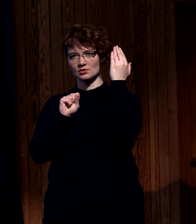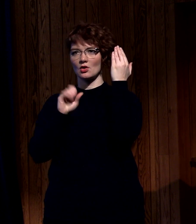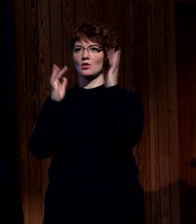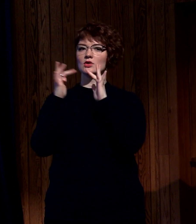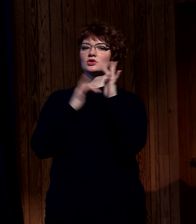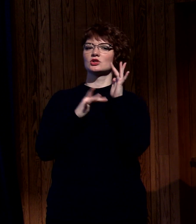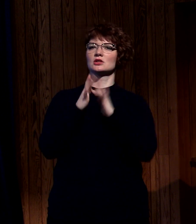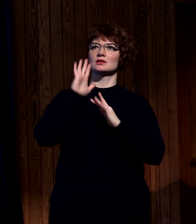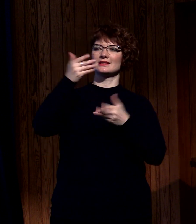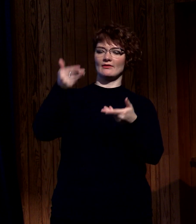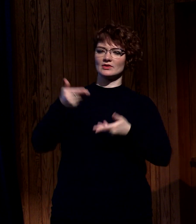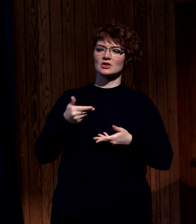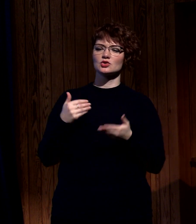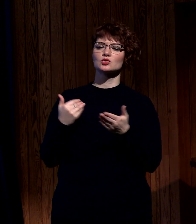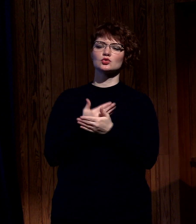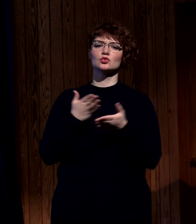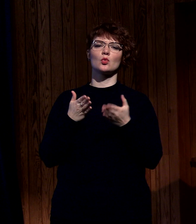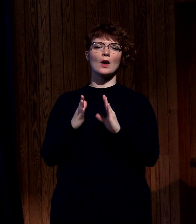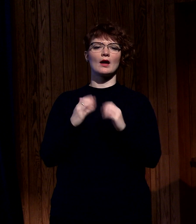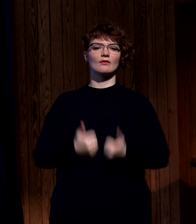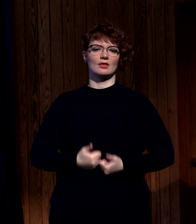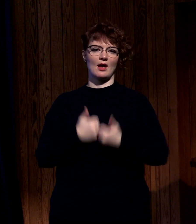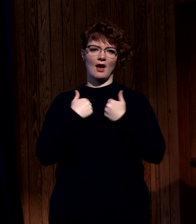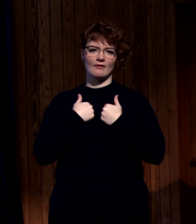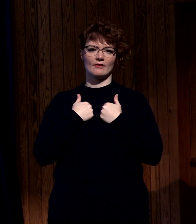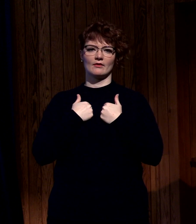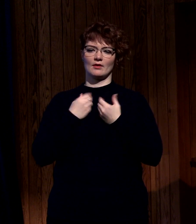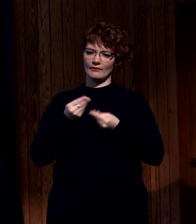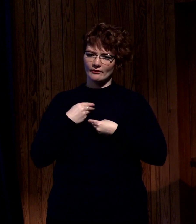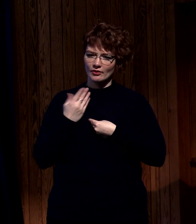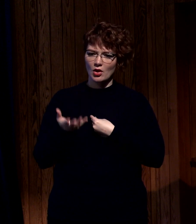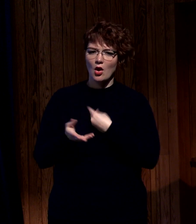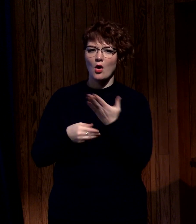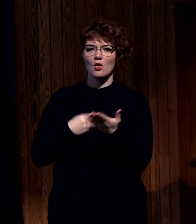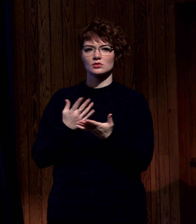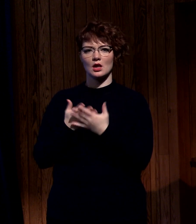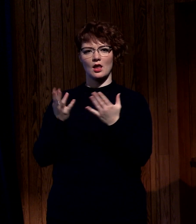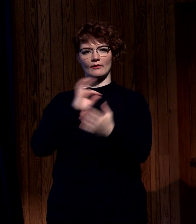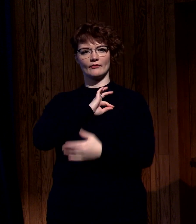new way of life that flows in the fruitful unity and in the